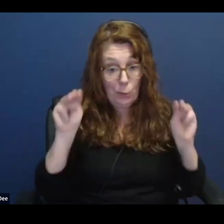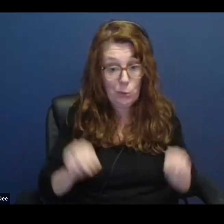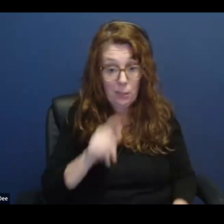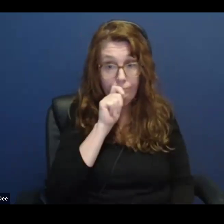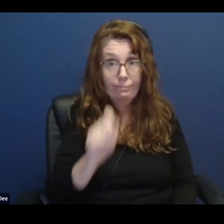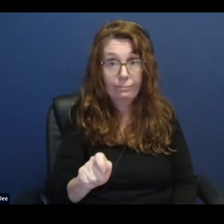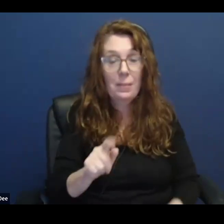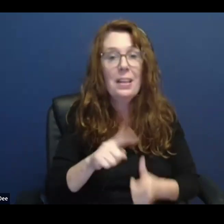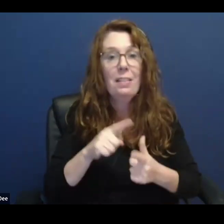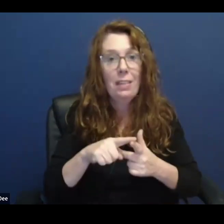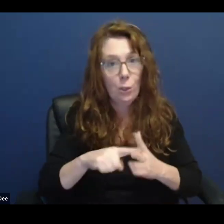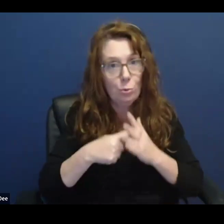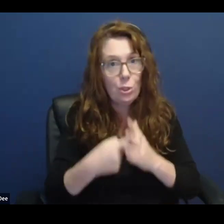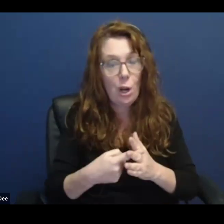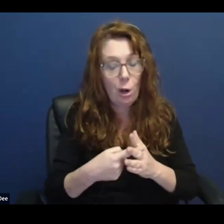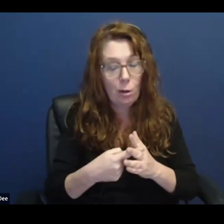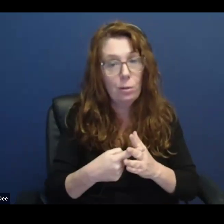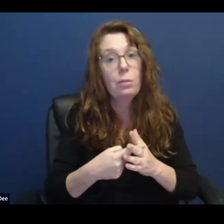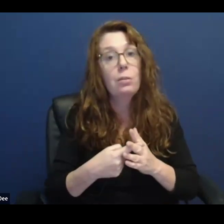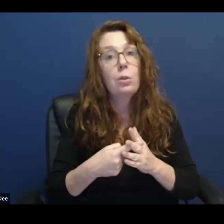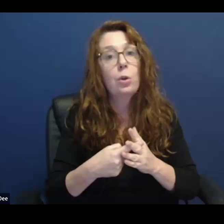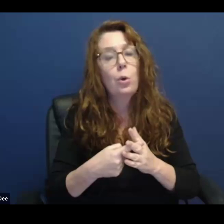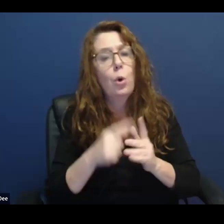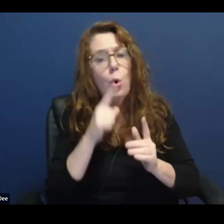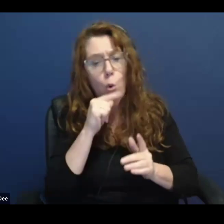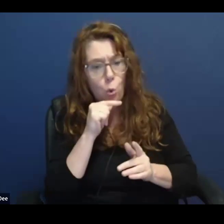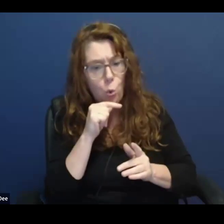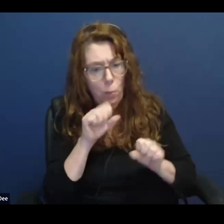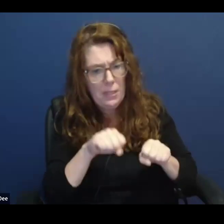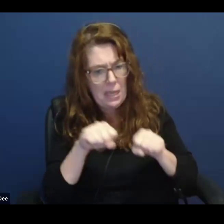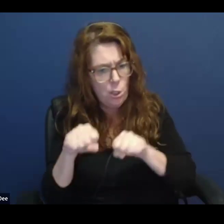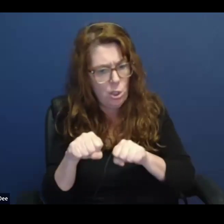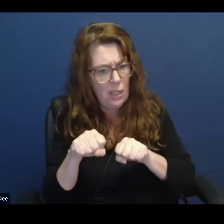then you would start by looking at who is potentially culturally affiliated to